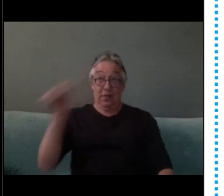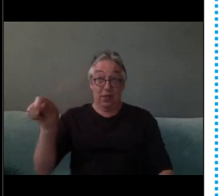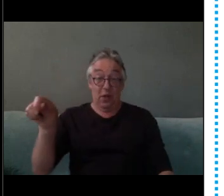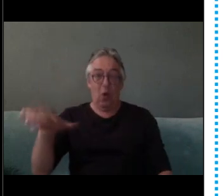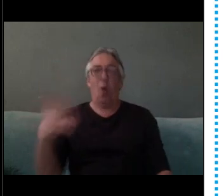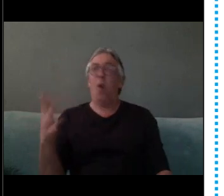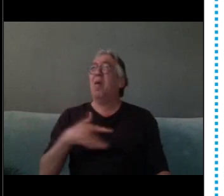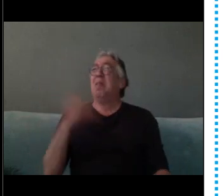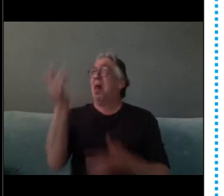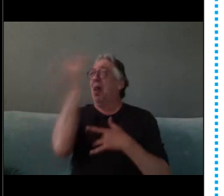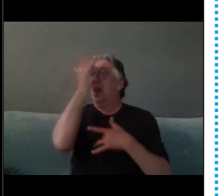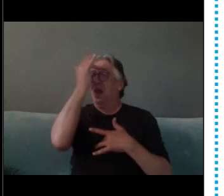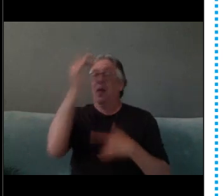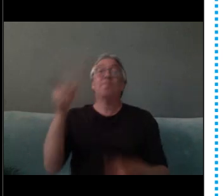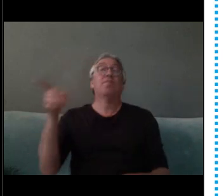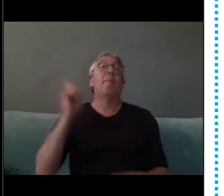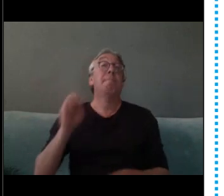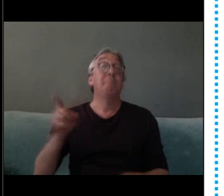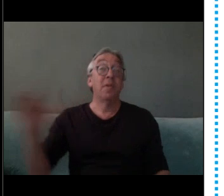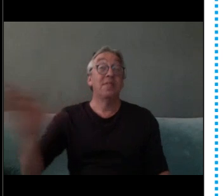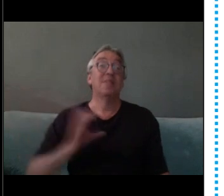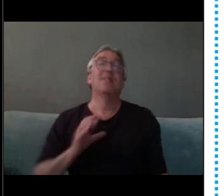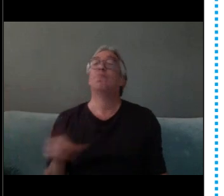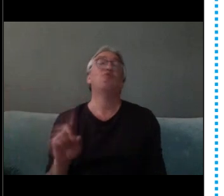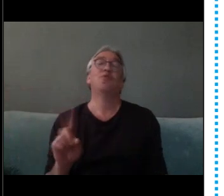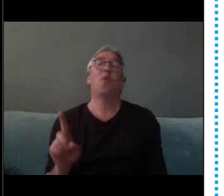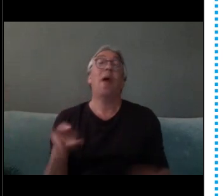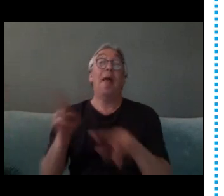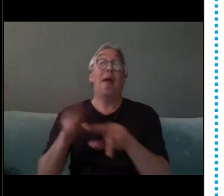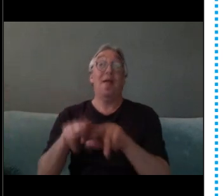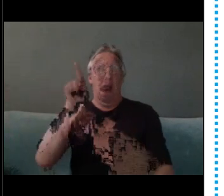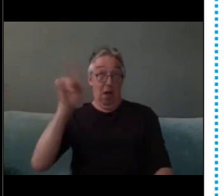then they aren't obliged to do this reimbursement or rerouting.